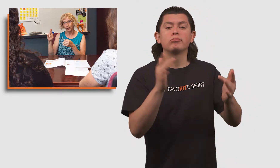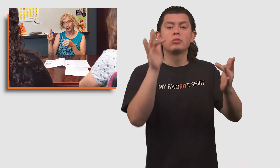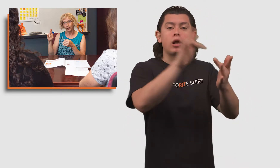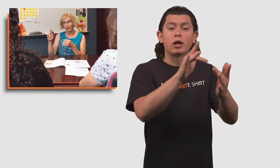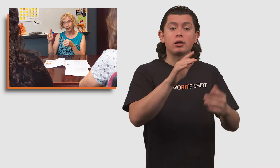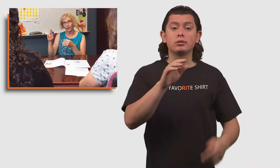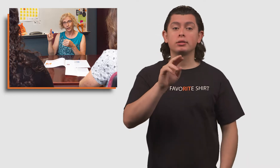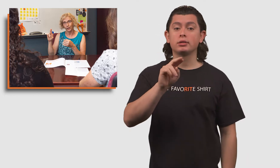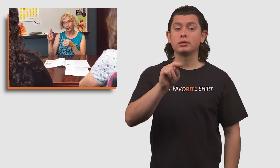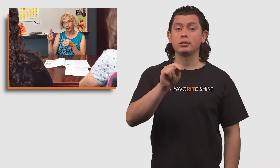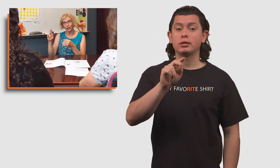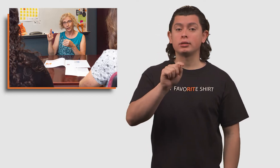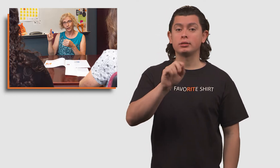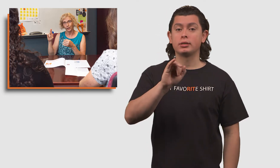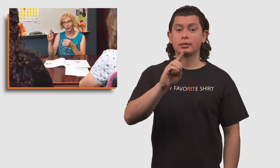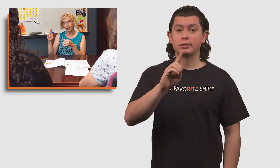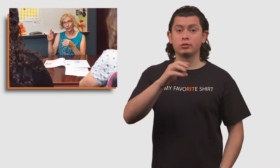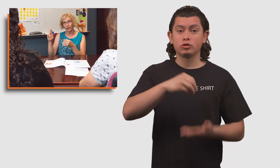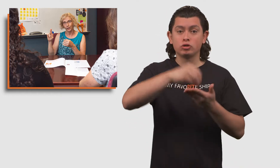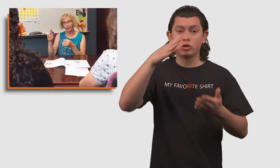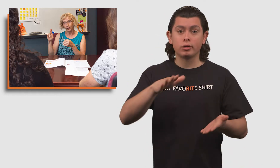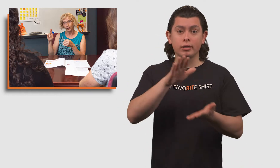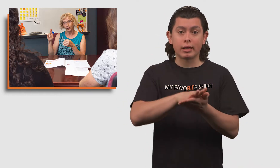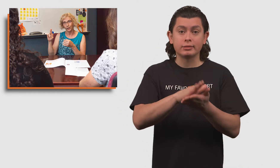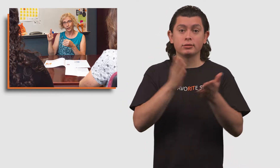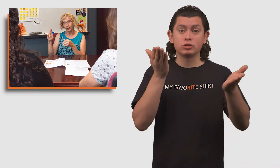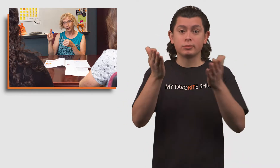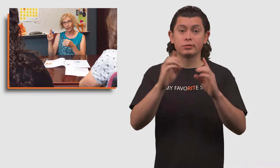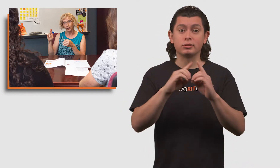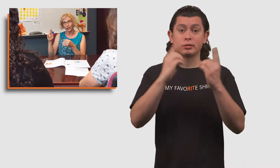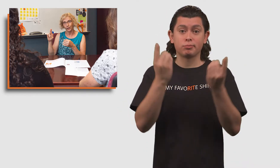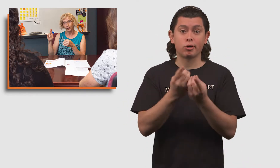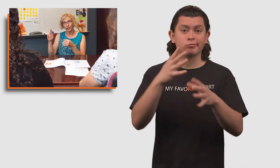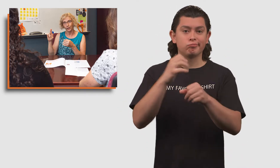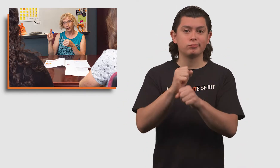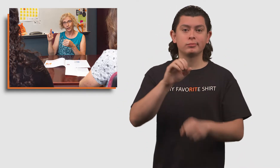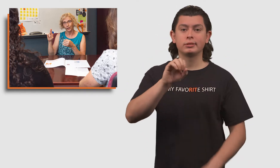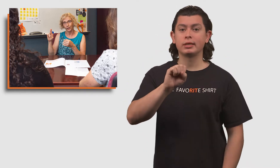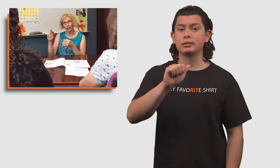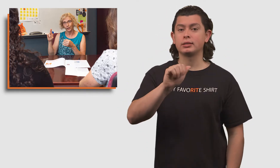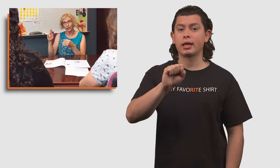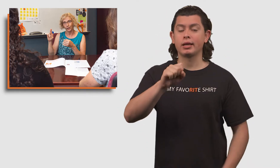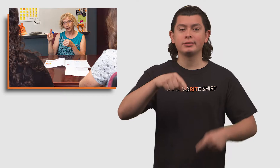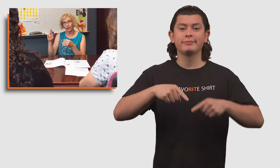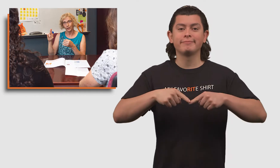WHEN IT WILL ARRIVE. YOU CAN ALSO CONTACT THE NTID STUDENT AND ACADEMIC SERVICES DEPARTMENT, SAS, HERE.